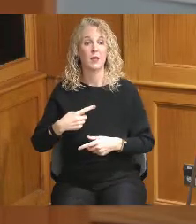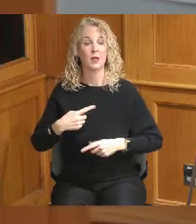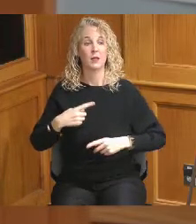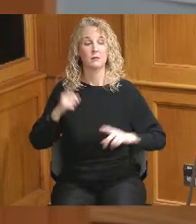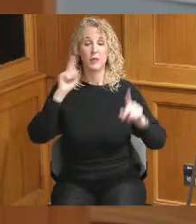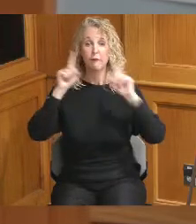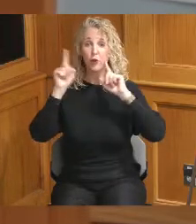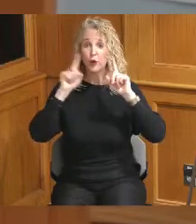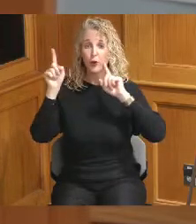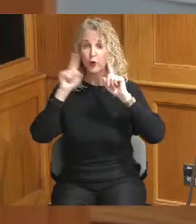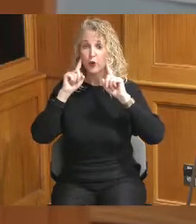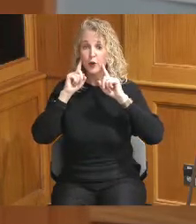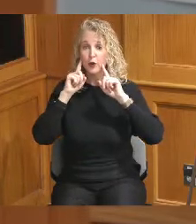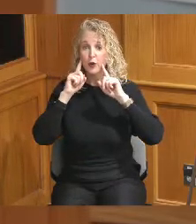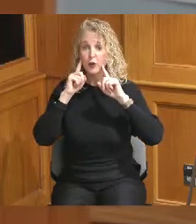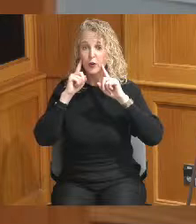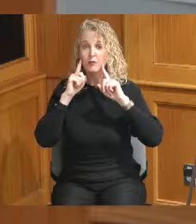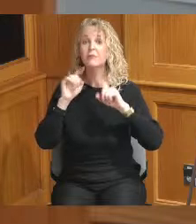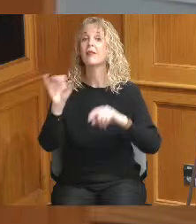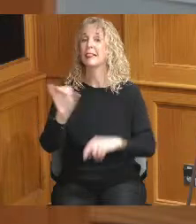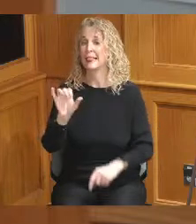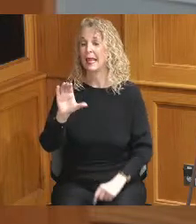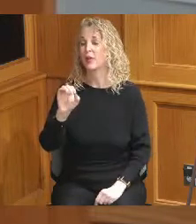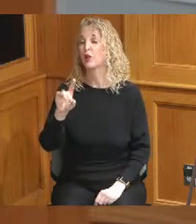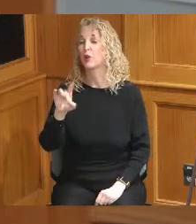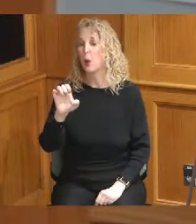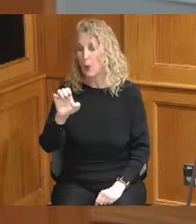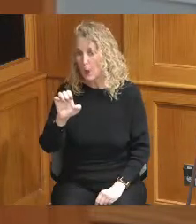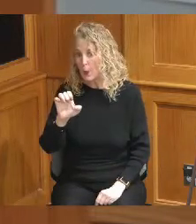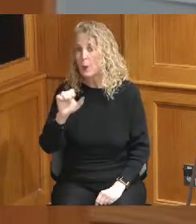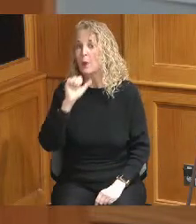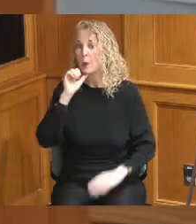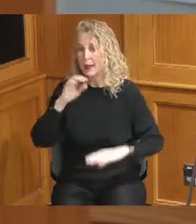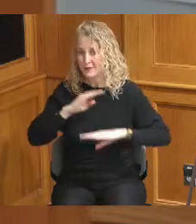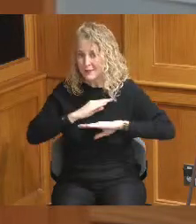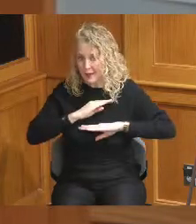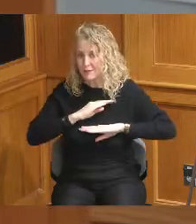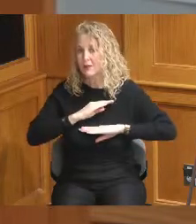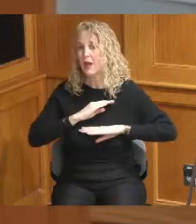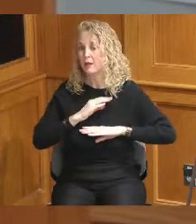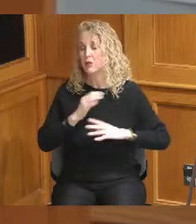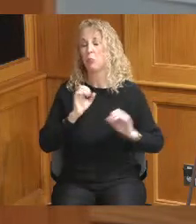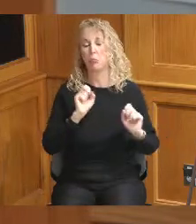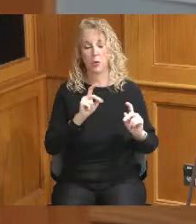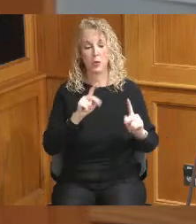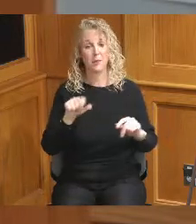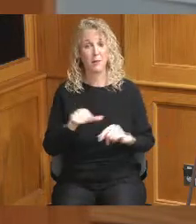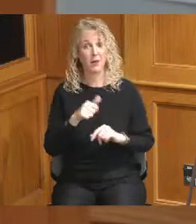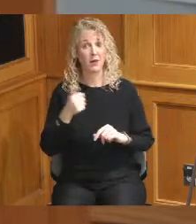homes has been issues like the zoning code and the building code but also there has been neighborhood